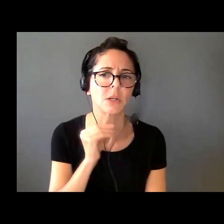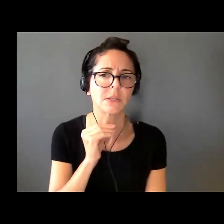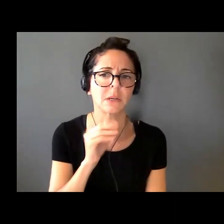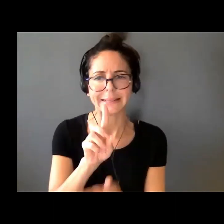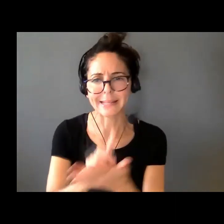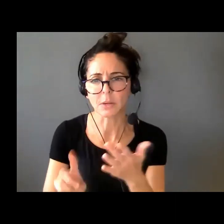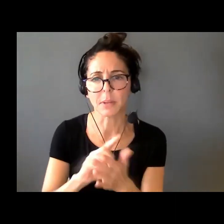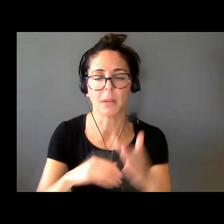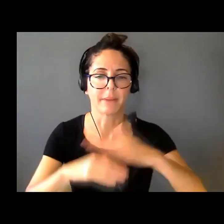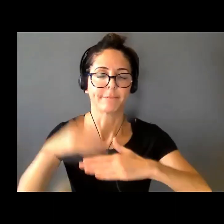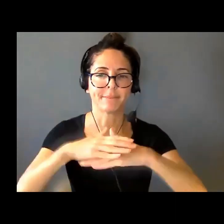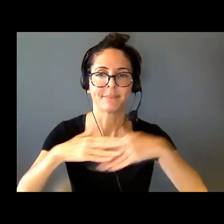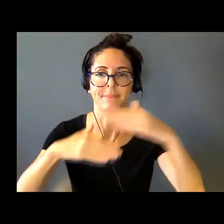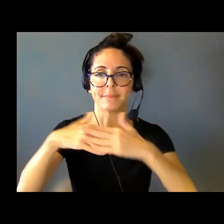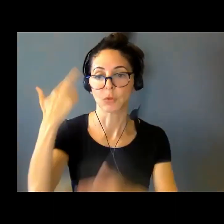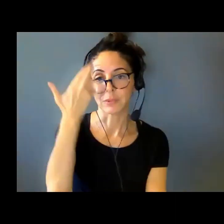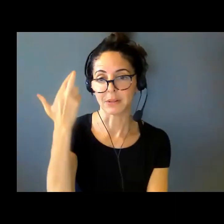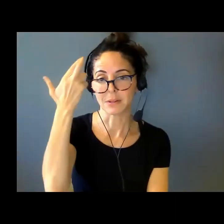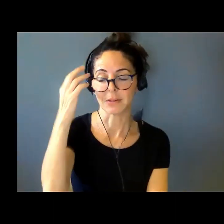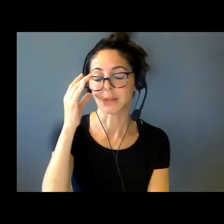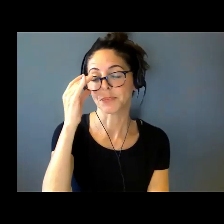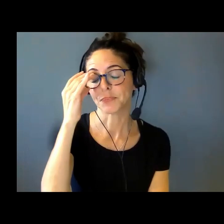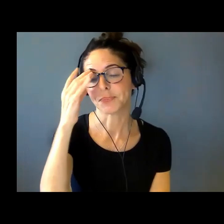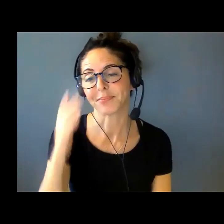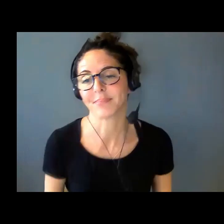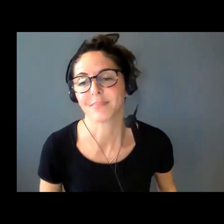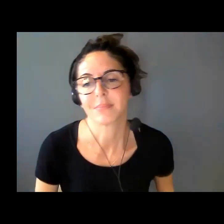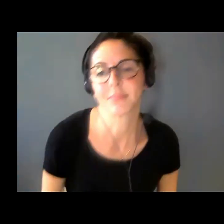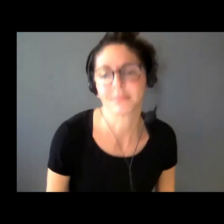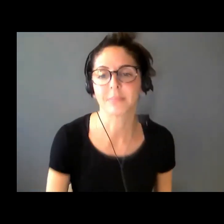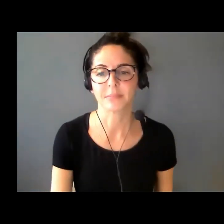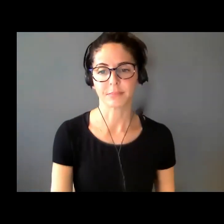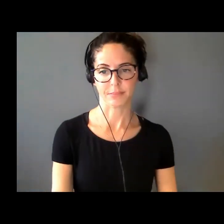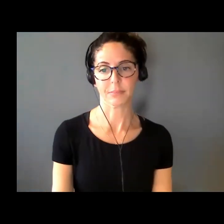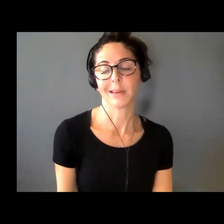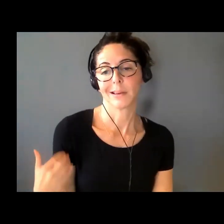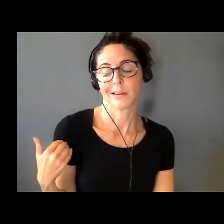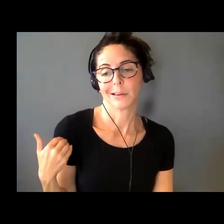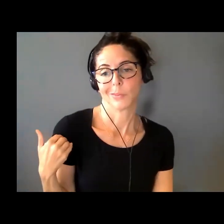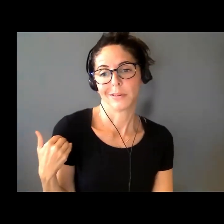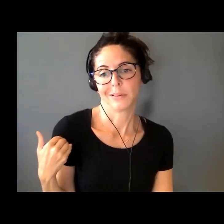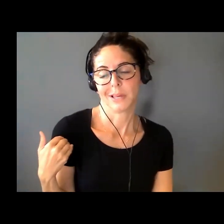overlapping factors. In a recent fact sheet, advocacy fact sheet that we produced at the